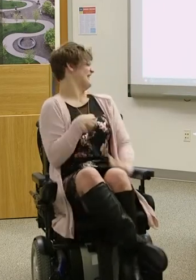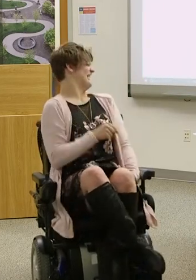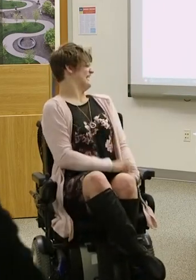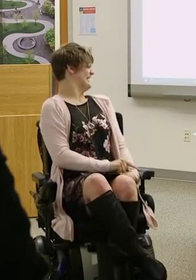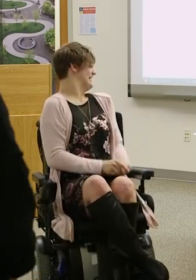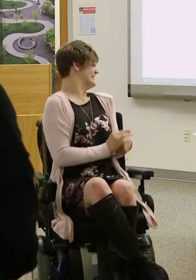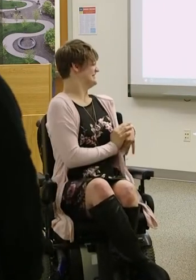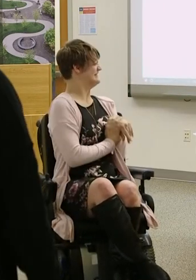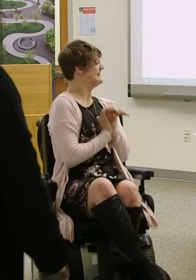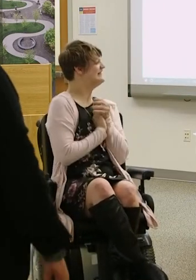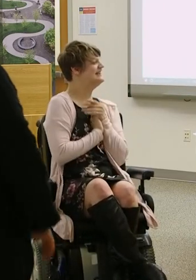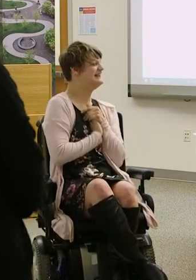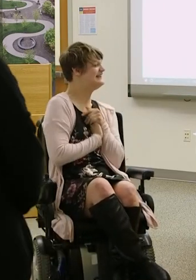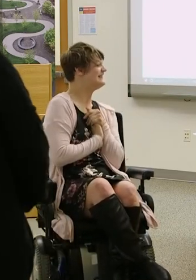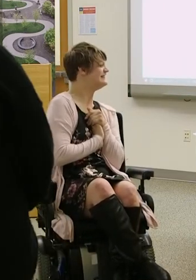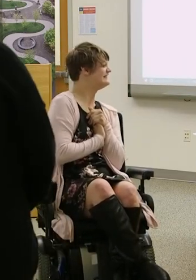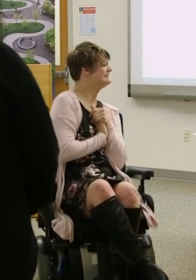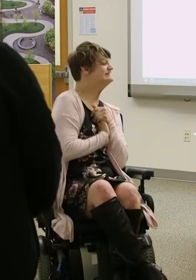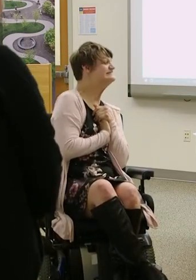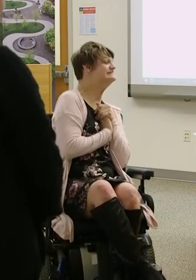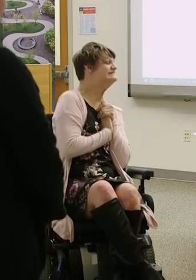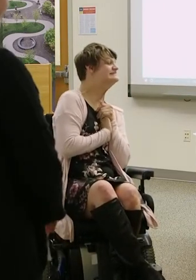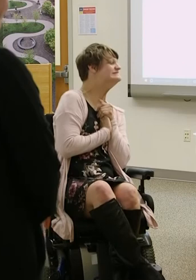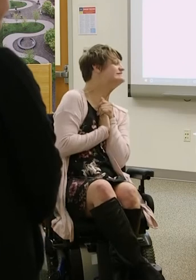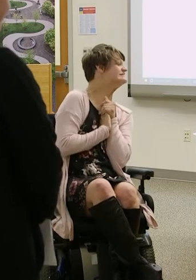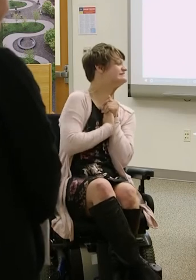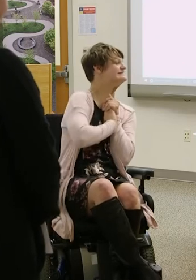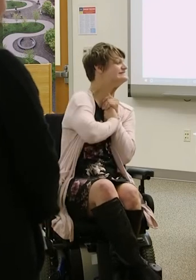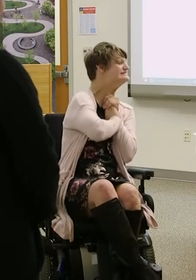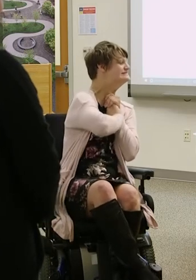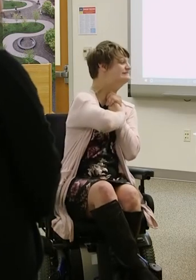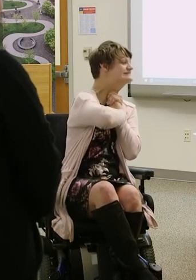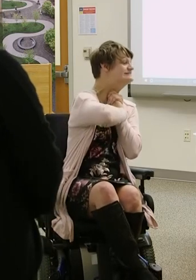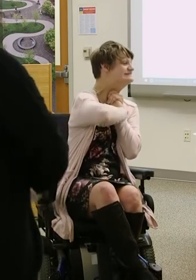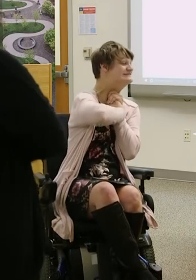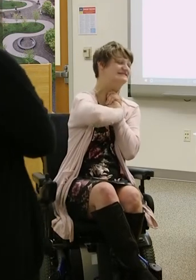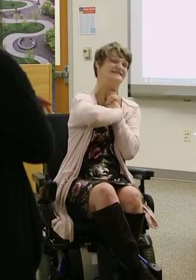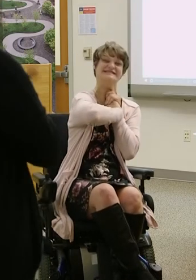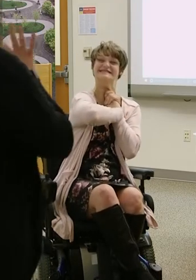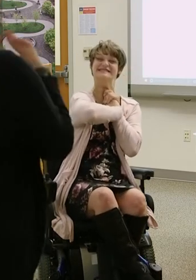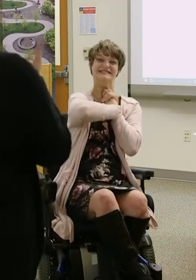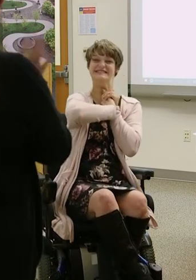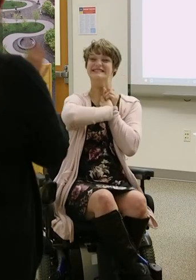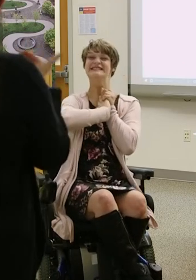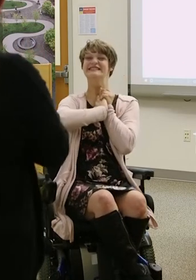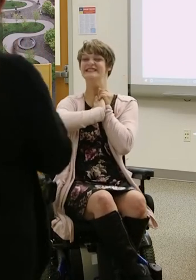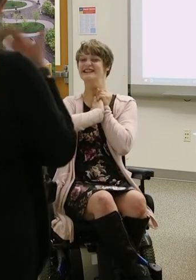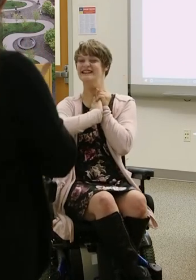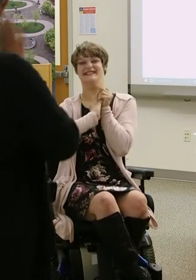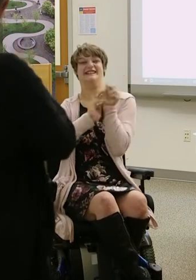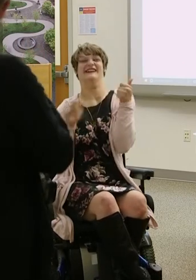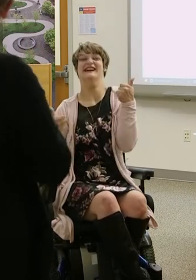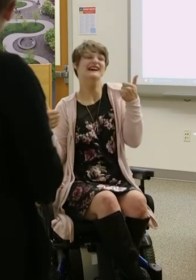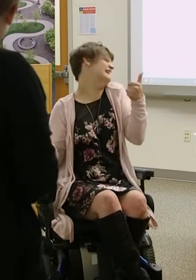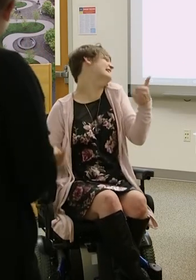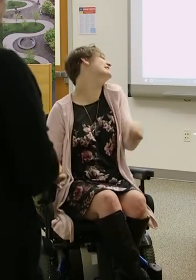can bring your family to come? Family movie night-- I might do that. Thank you.